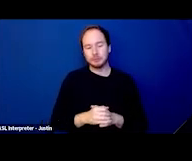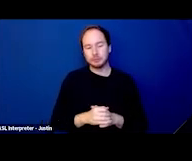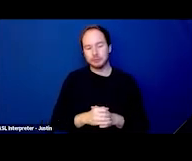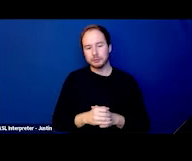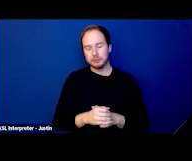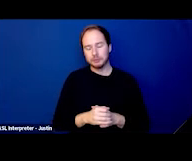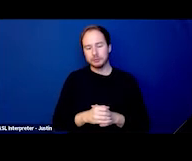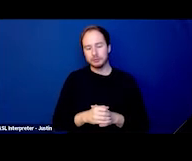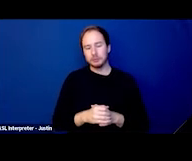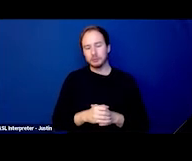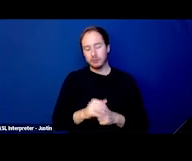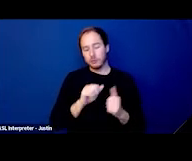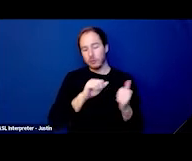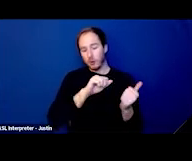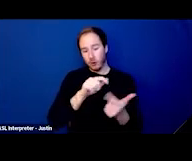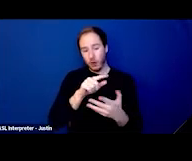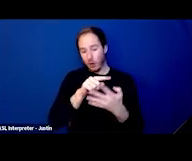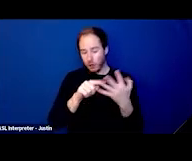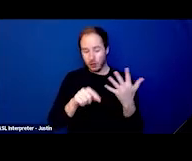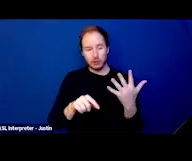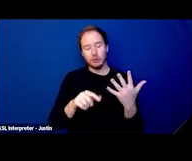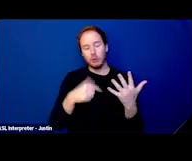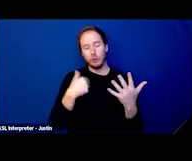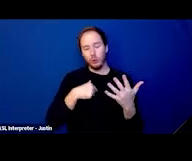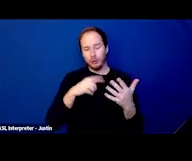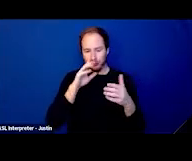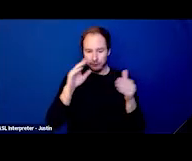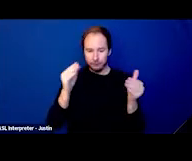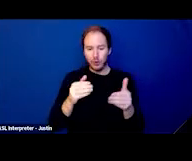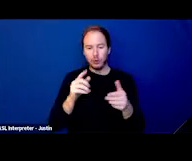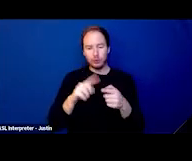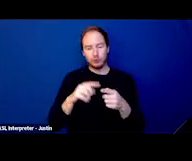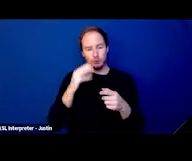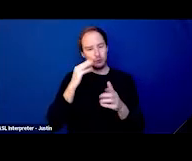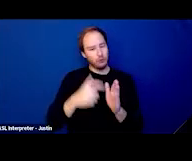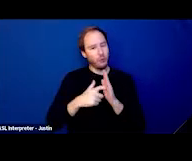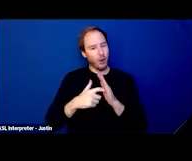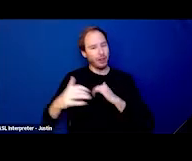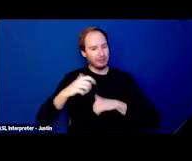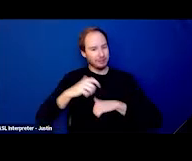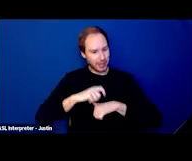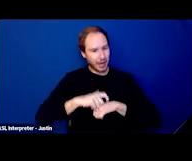we've emphasized the importance of taking the time and building trust and recognizing